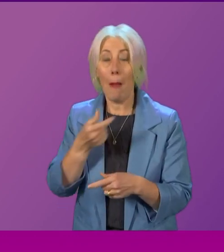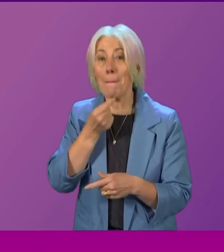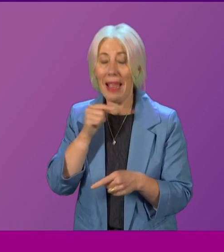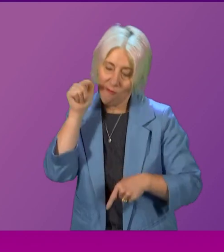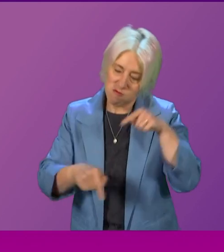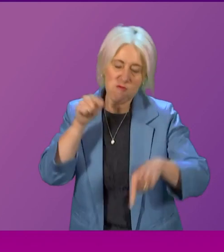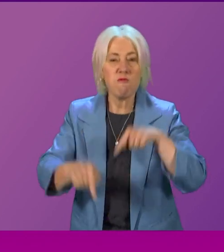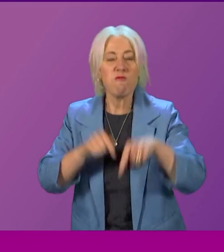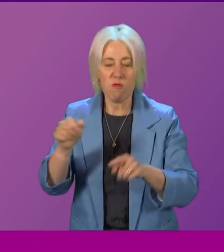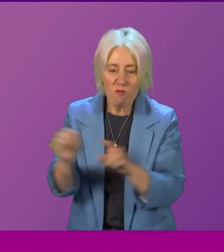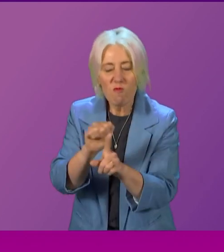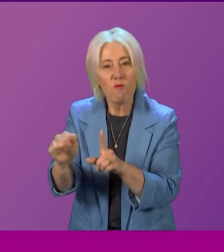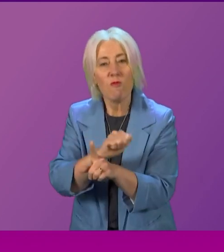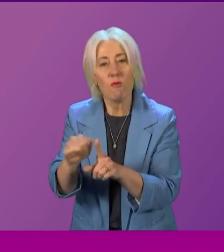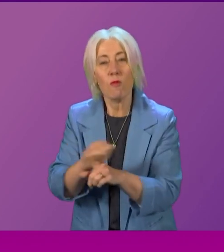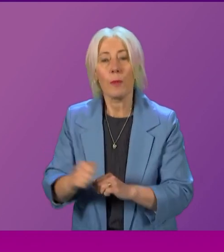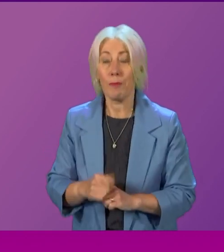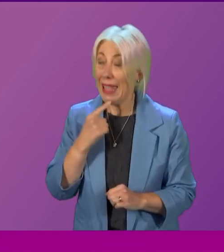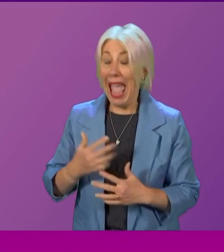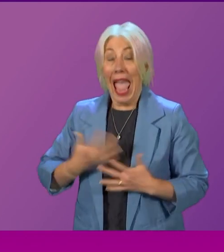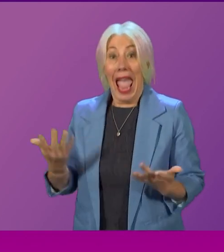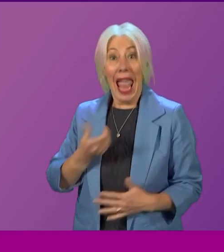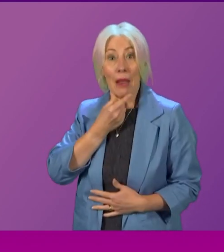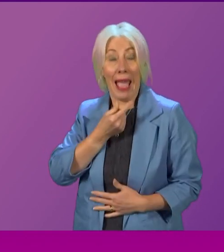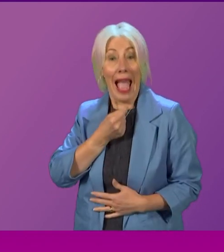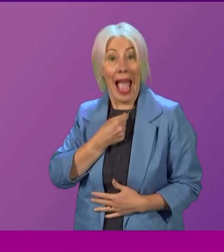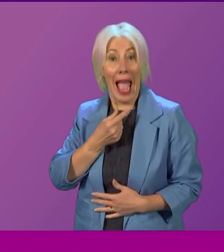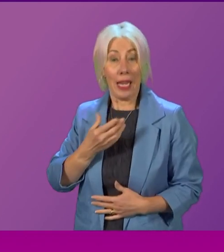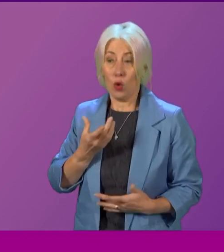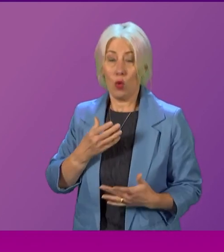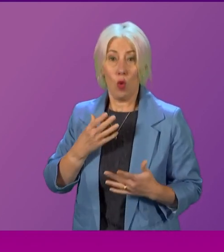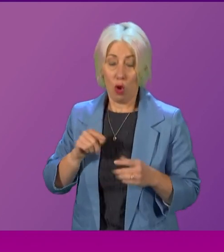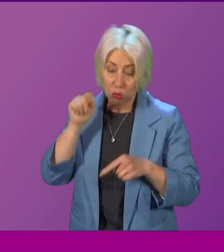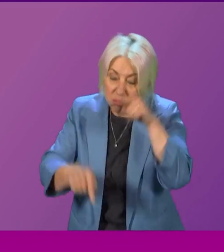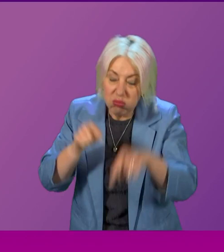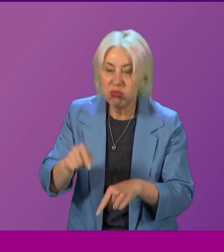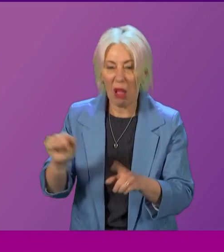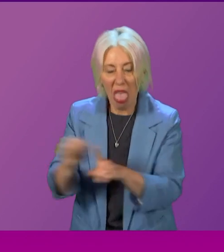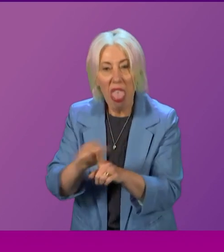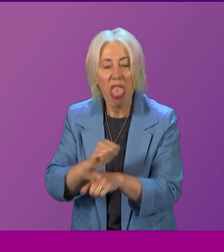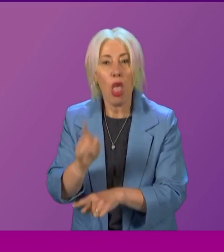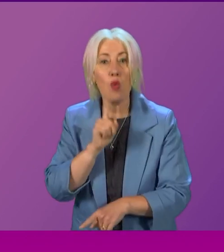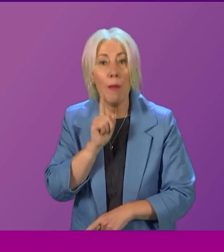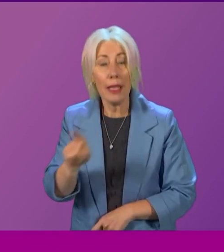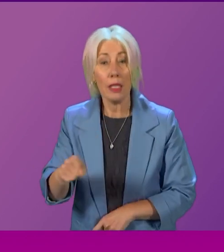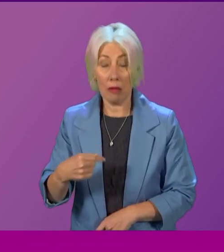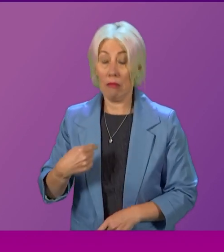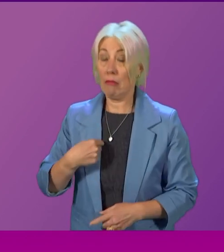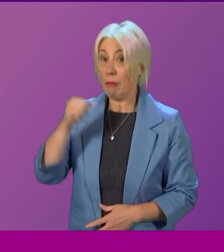Of course, any man who wants to abuse a woman—certainly in my experience, which I think will be shared